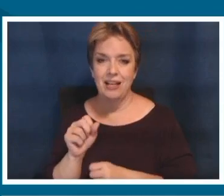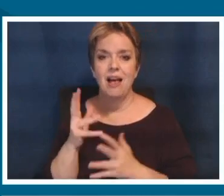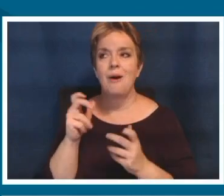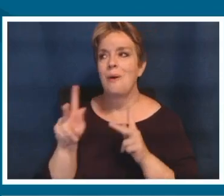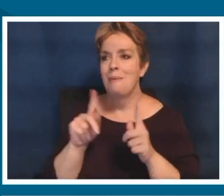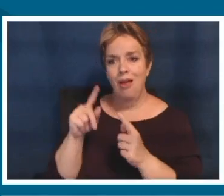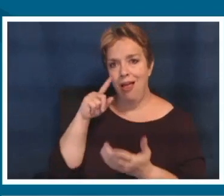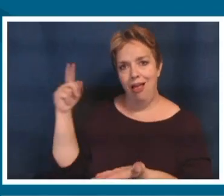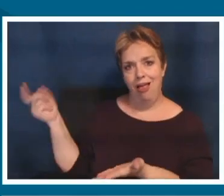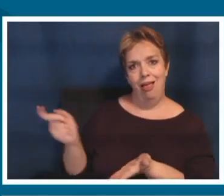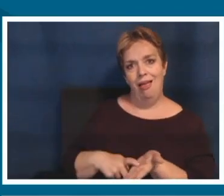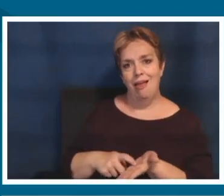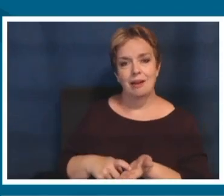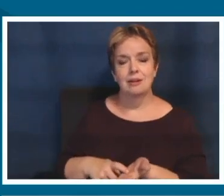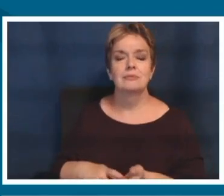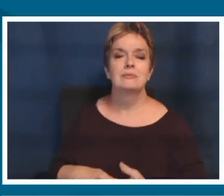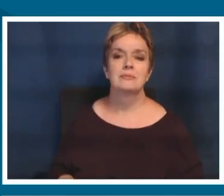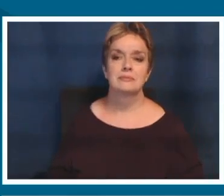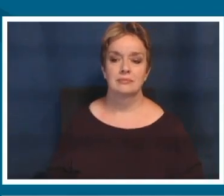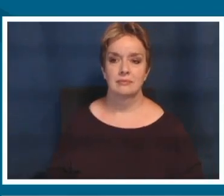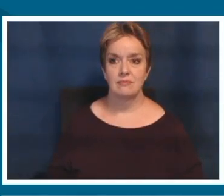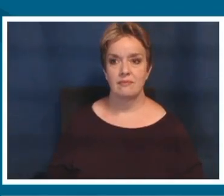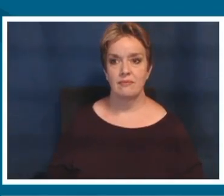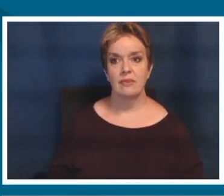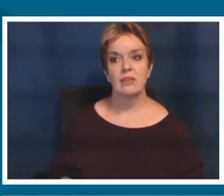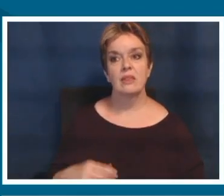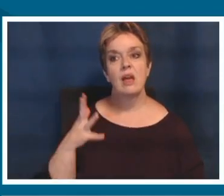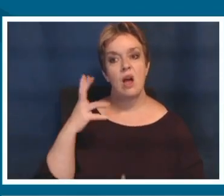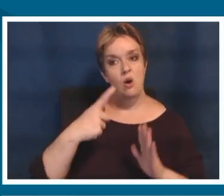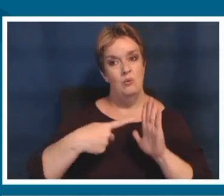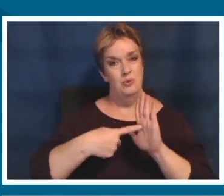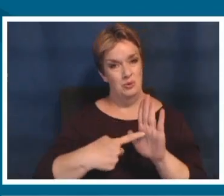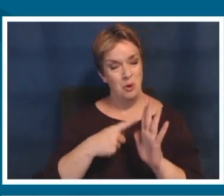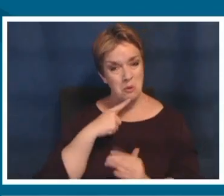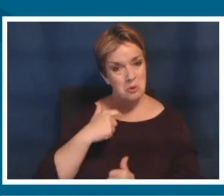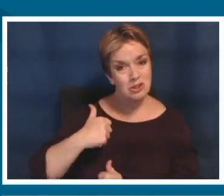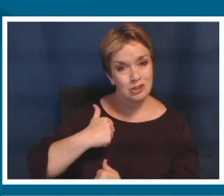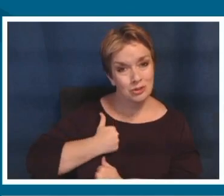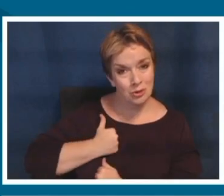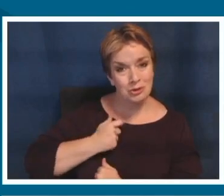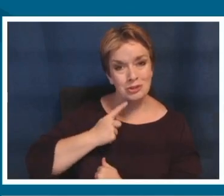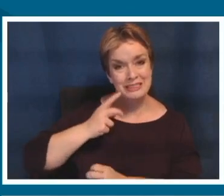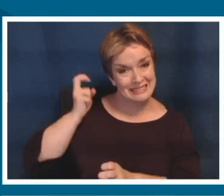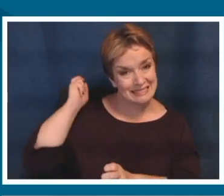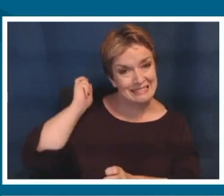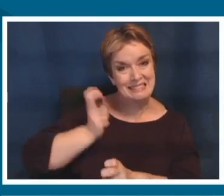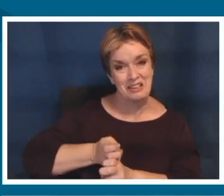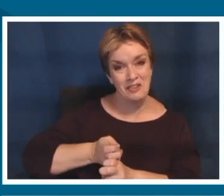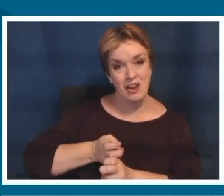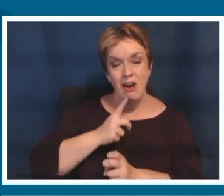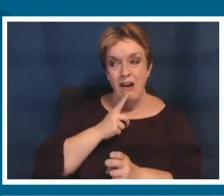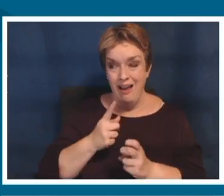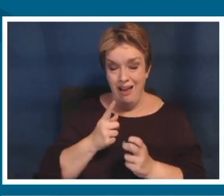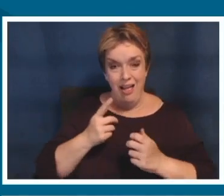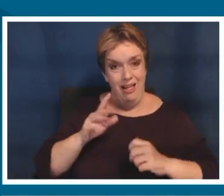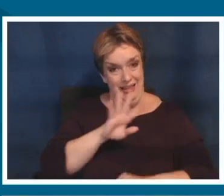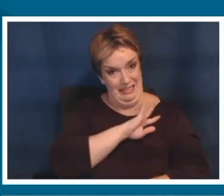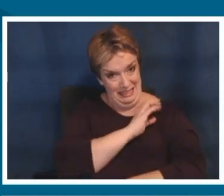reflect like that being a soldier was difficult and hard and required exertion